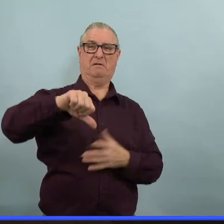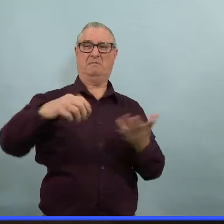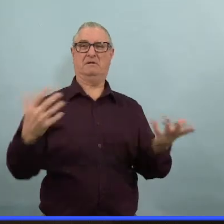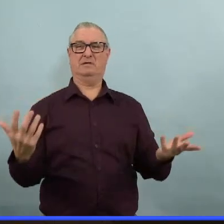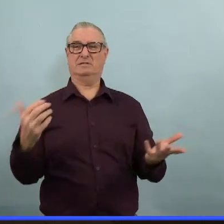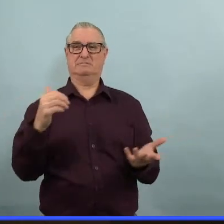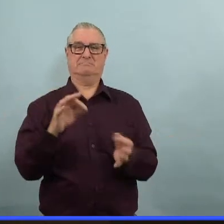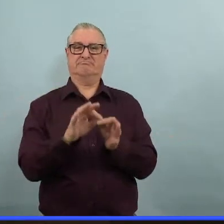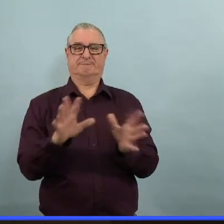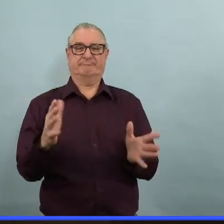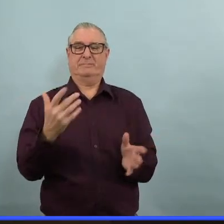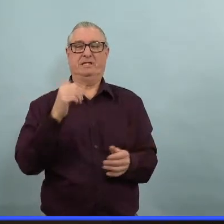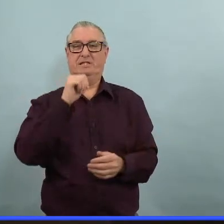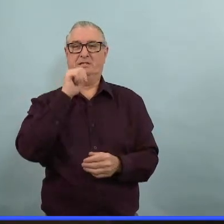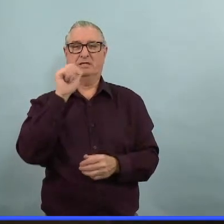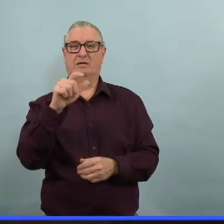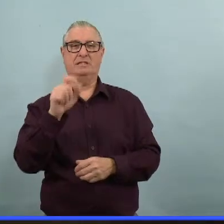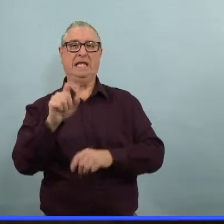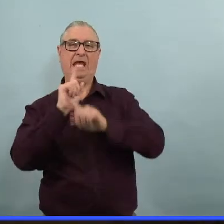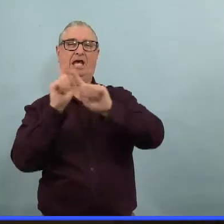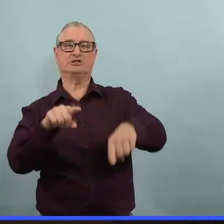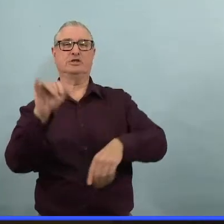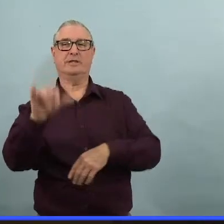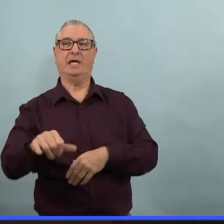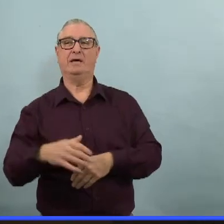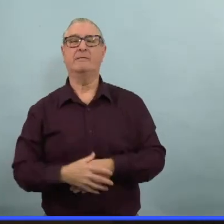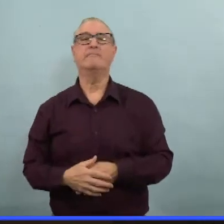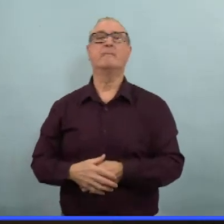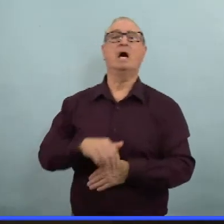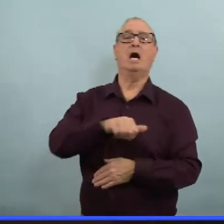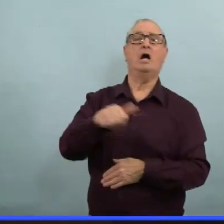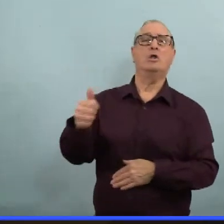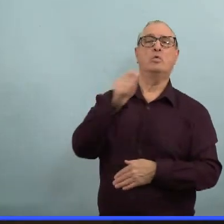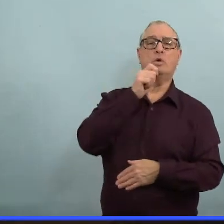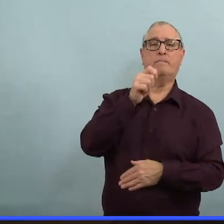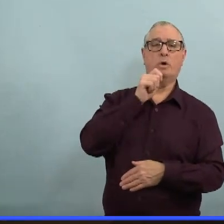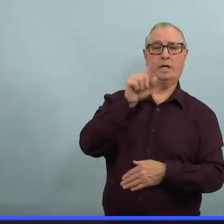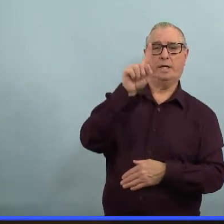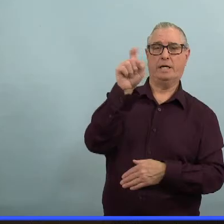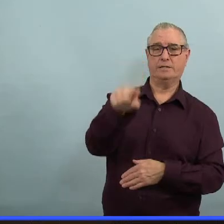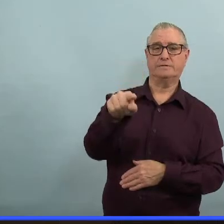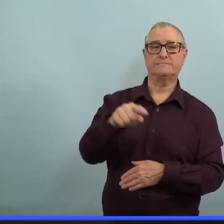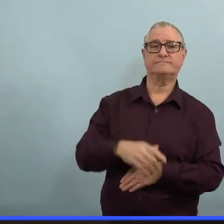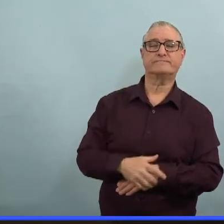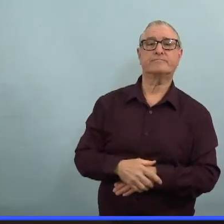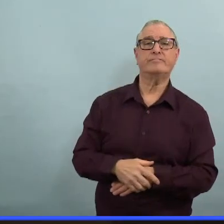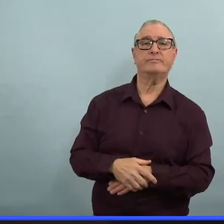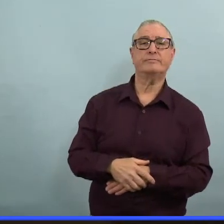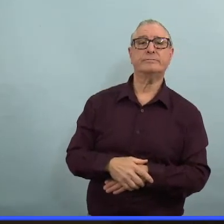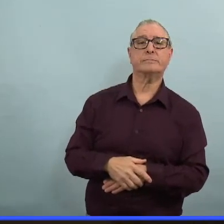get a real picture of this till we see excess death numbers through statscat in well into 2023